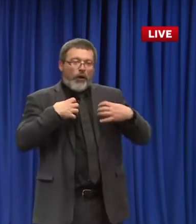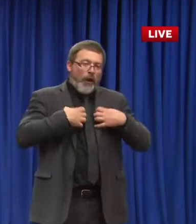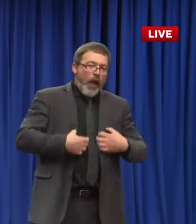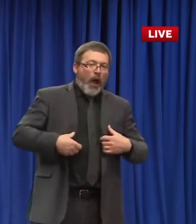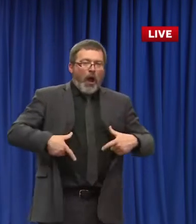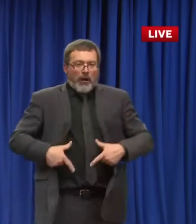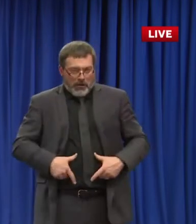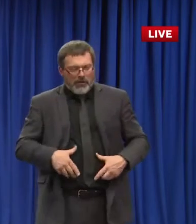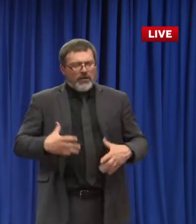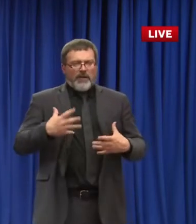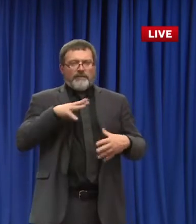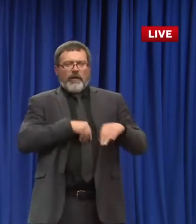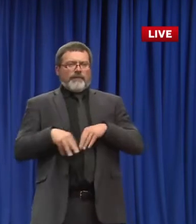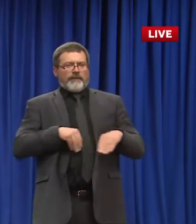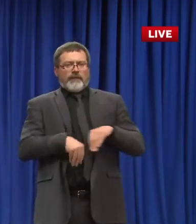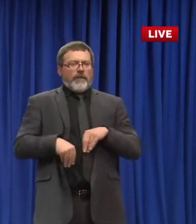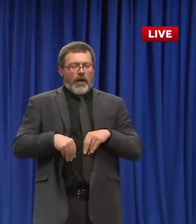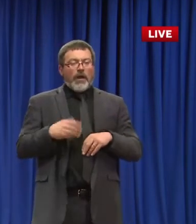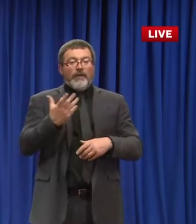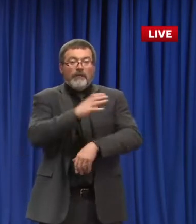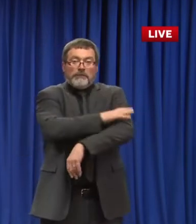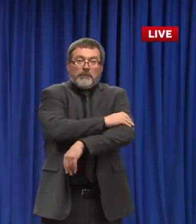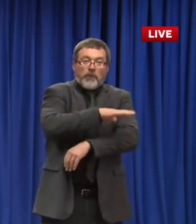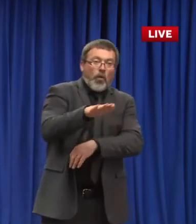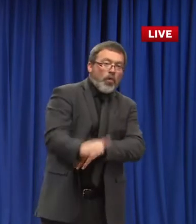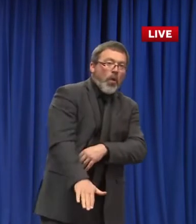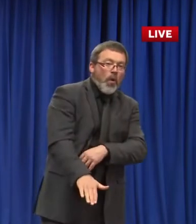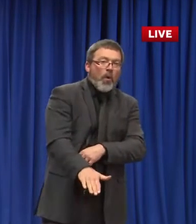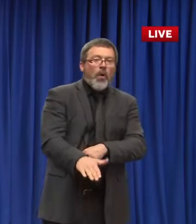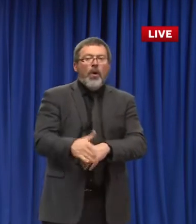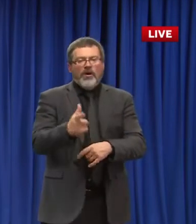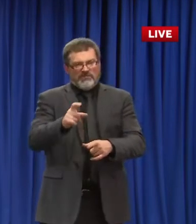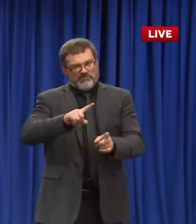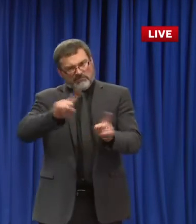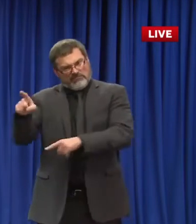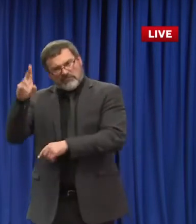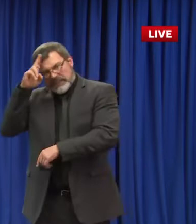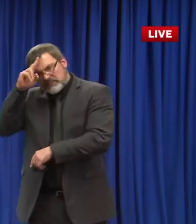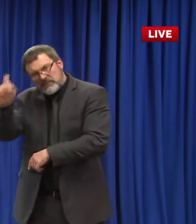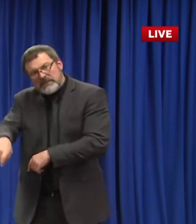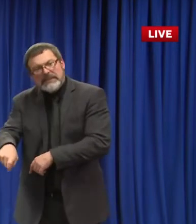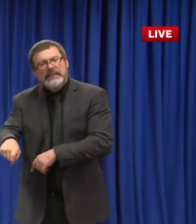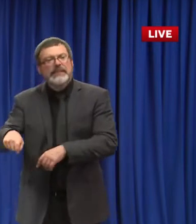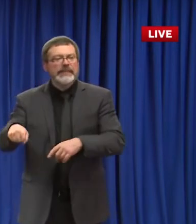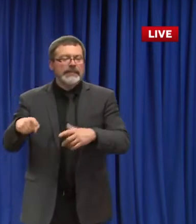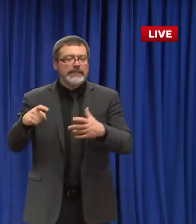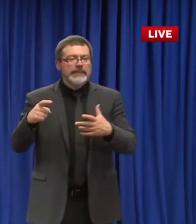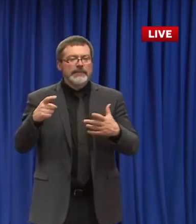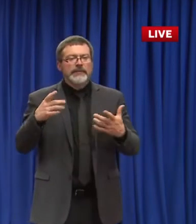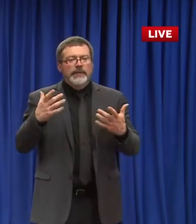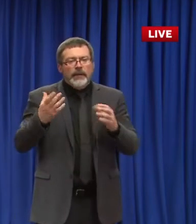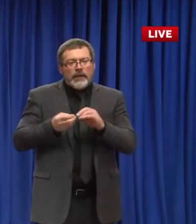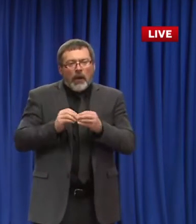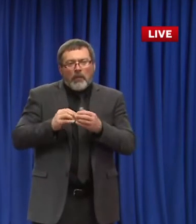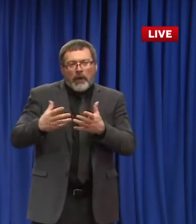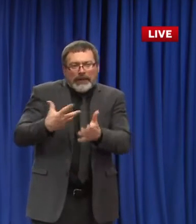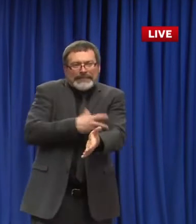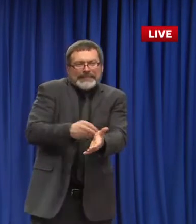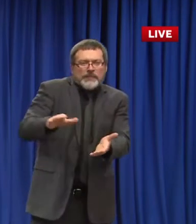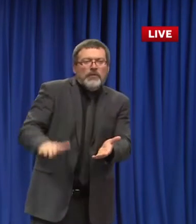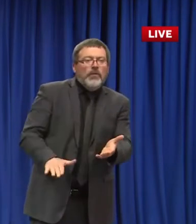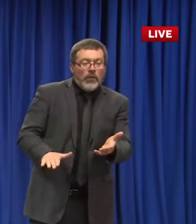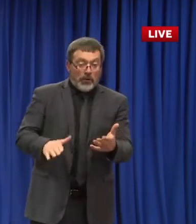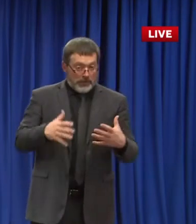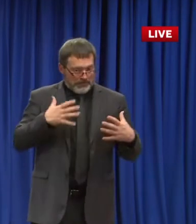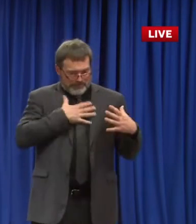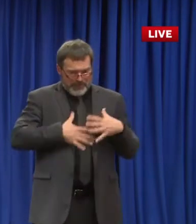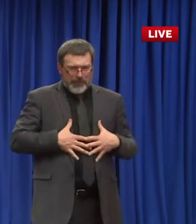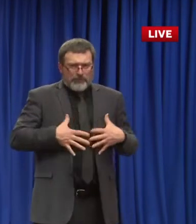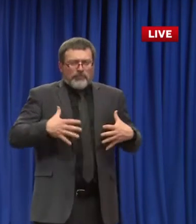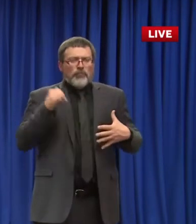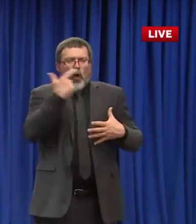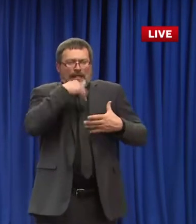ORGAN SYSTEMS INVOLVE MULTIPLE DIFFERENT PARTS OF THE BODY PEOPLE ARE PRETTY SOON PRETTY SICK, YOU KNOW LOW BLOOD PRESSURE HOSPITALIZED AND THERE’S EVIDENCE OF WHAT WE CALL